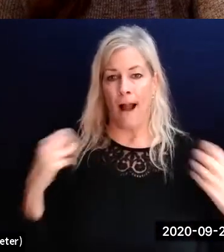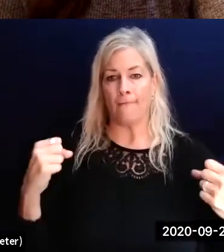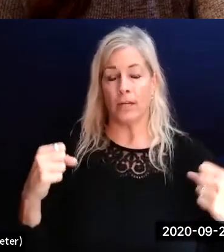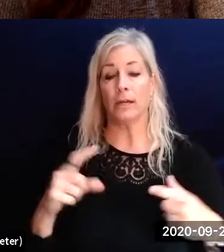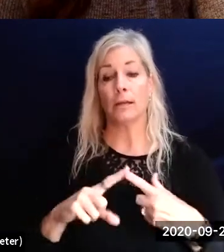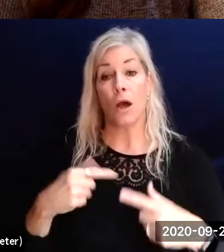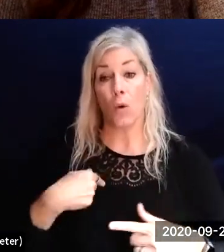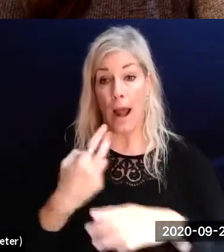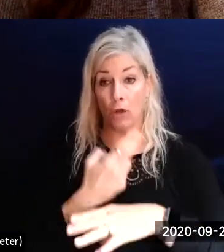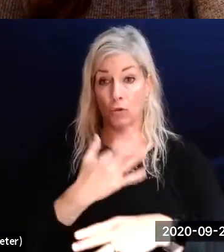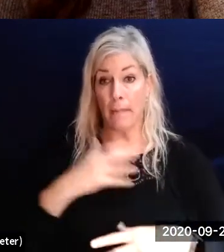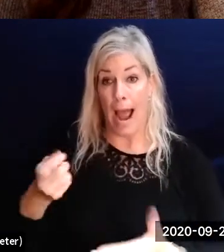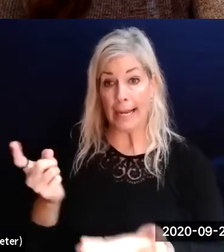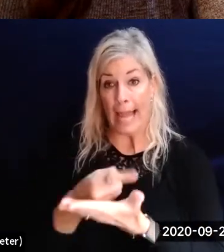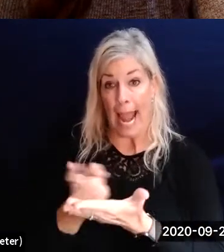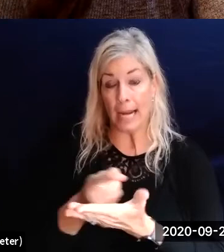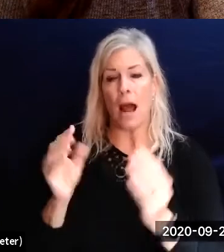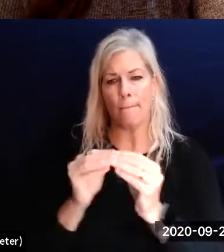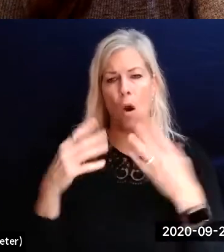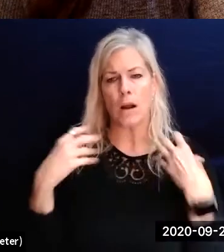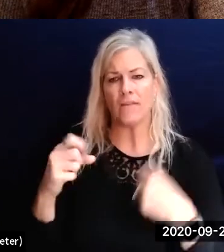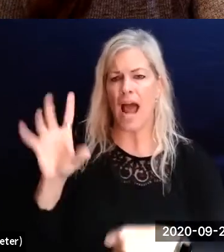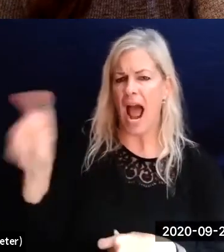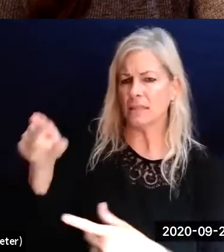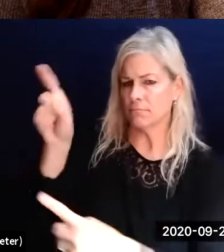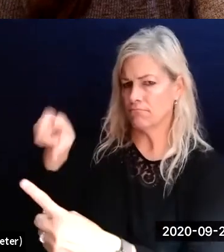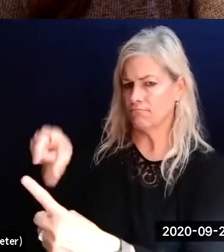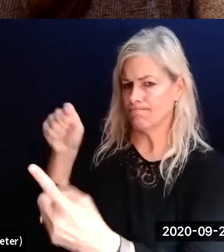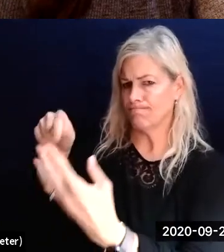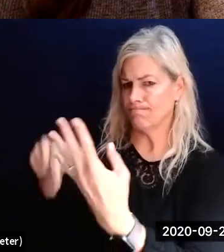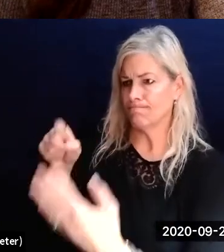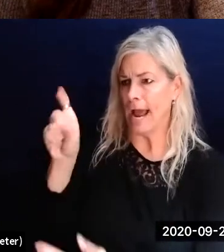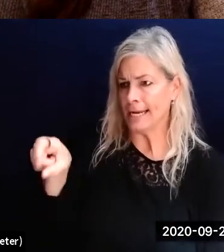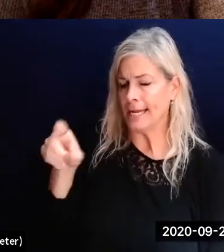I'm a lot more confident asking for what I need and advocating for myself because it's a walking